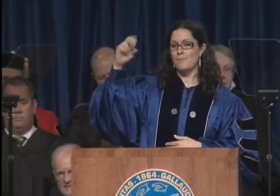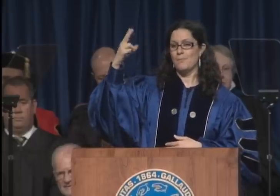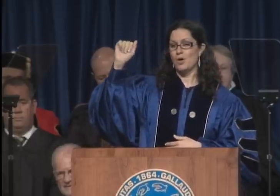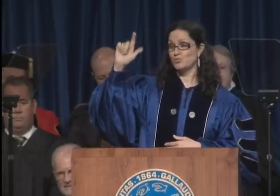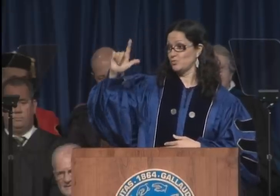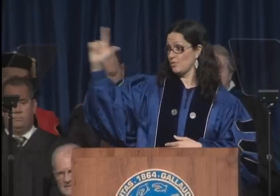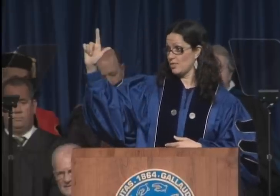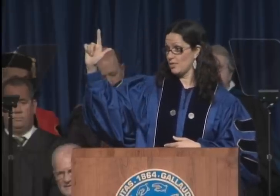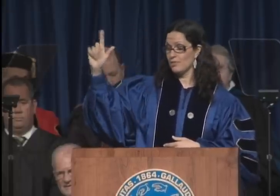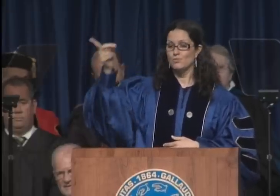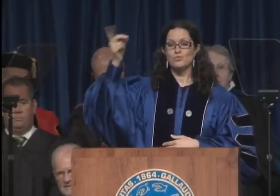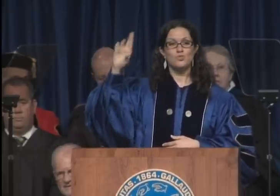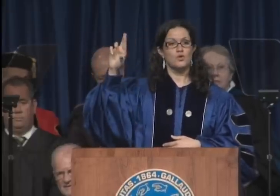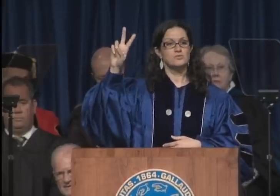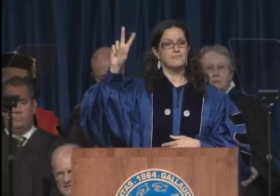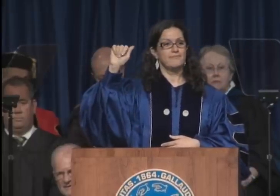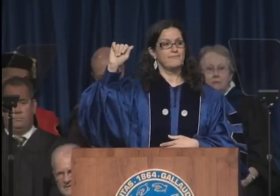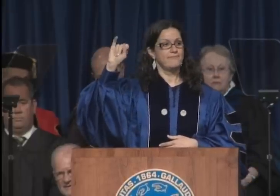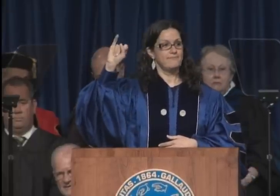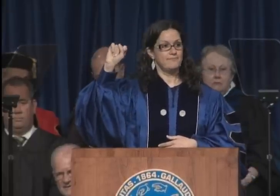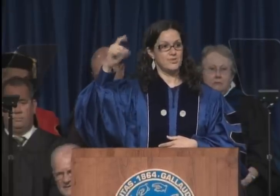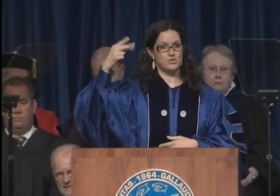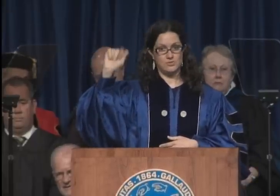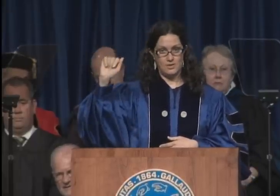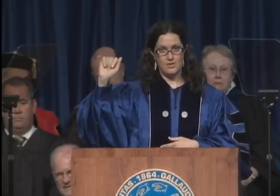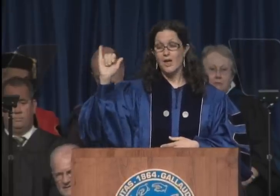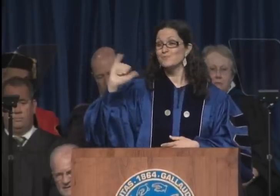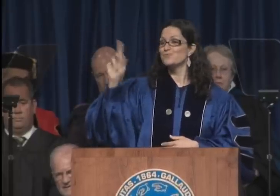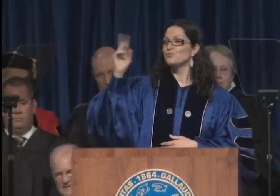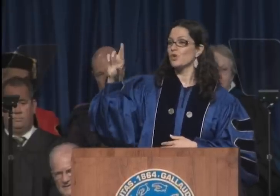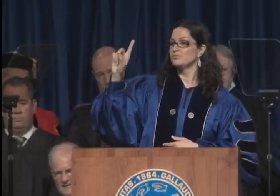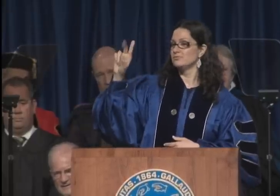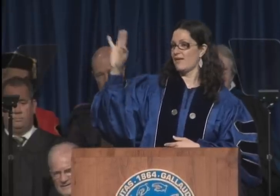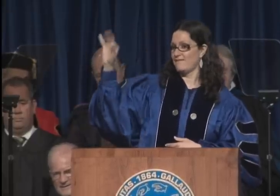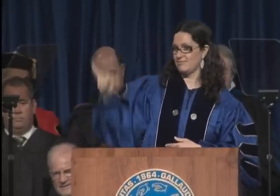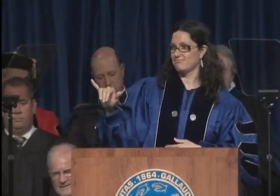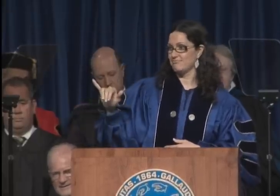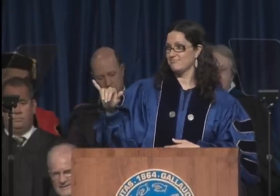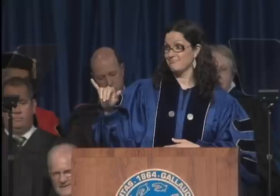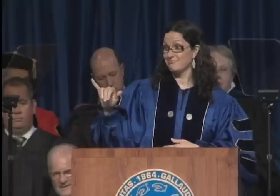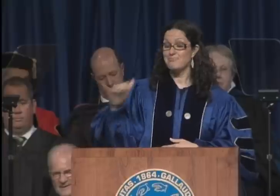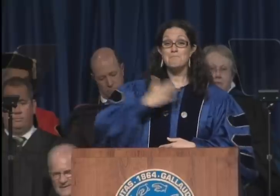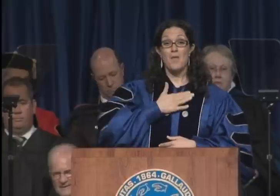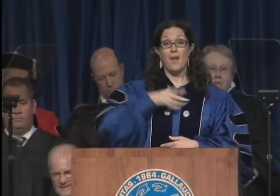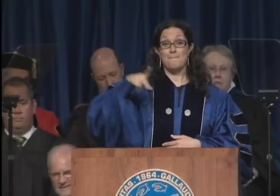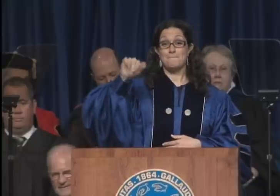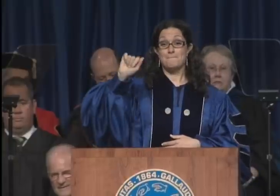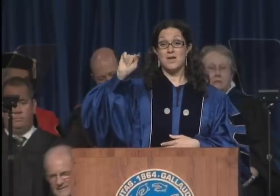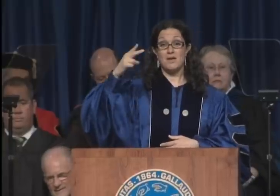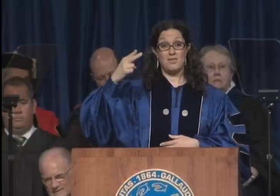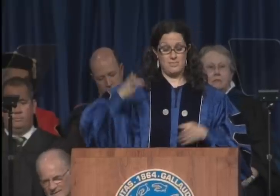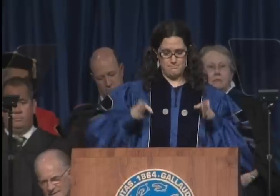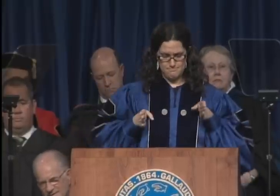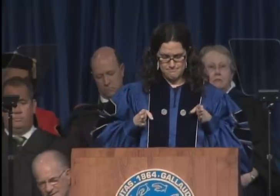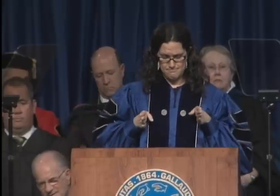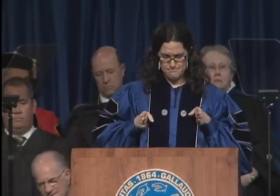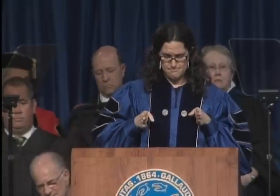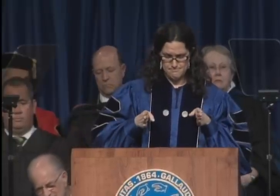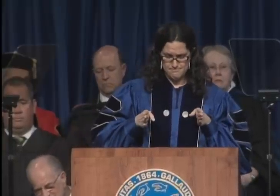Dr. Marshall, Dr. Vasishta, and Dr. Duffy